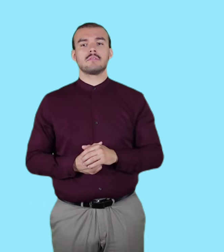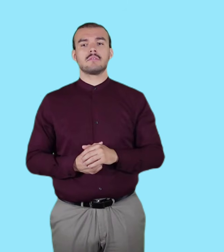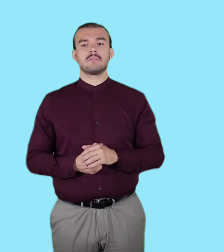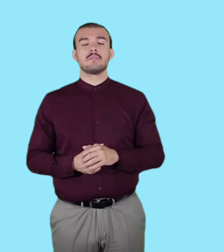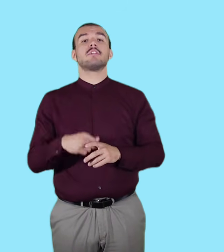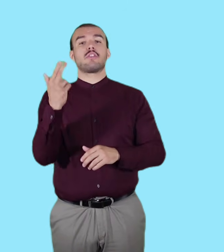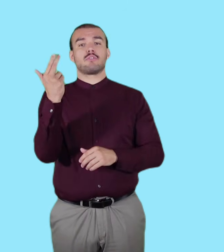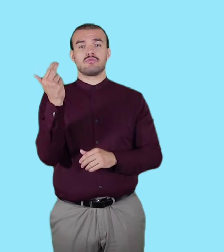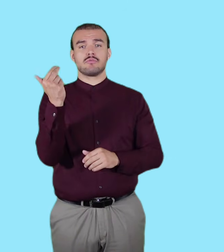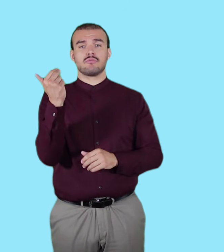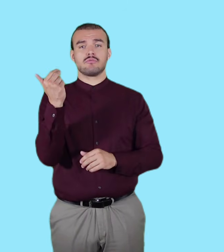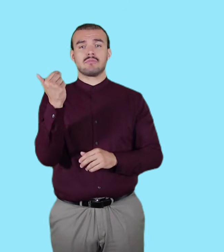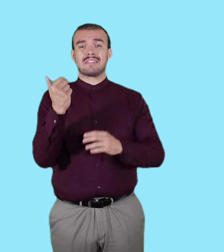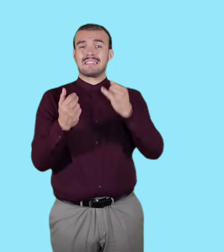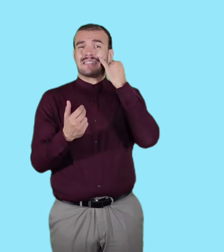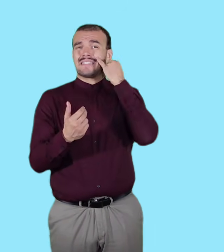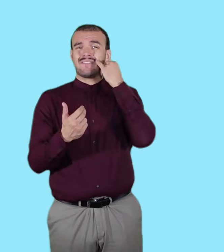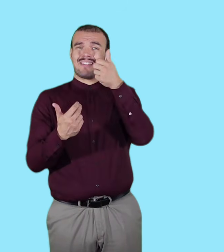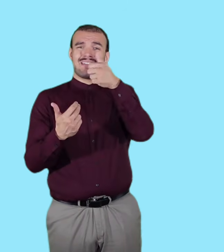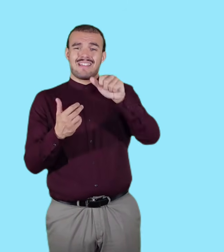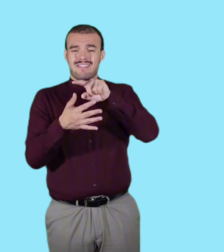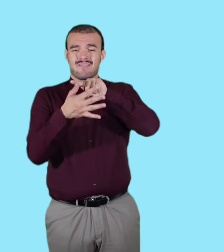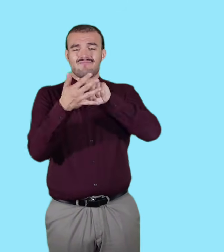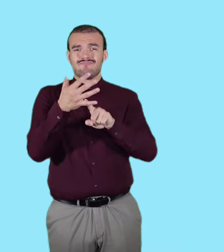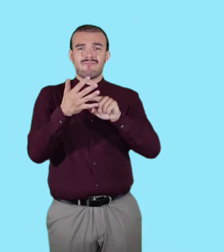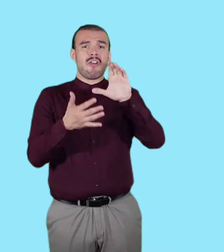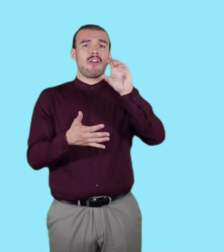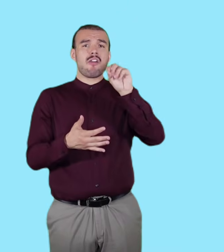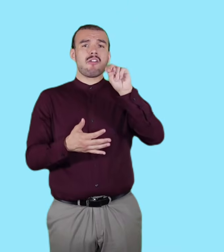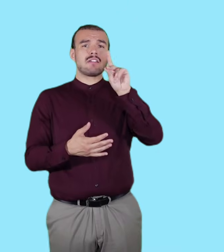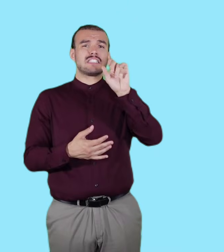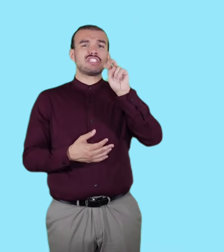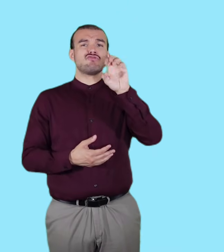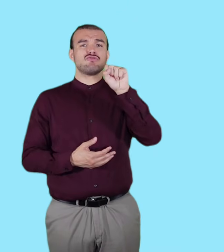13, if you have any of the following conditions